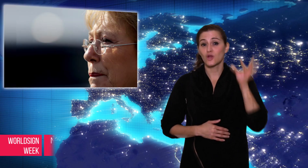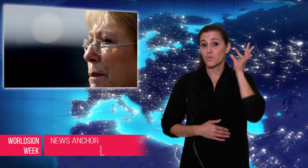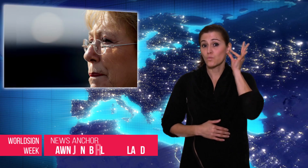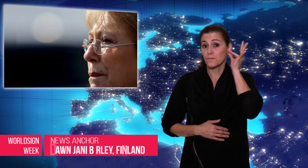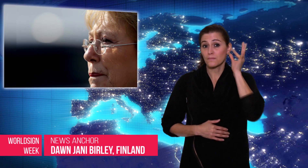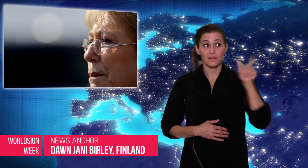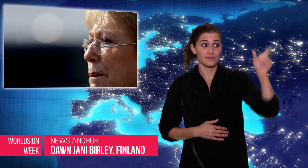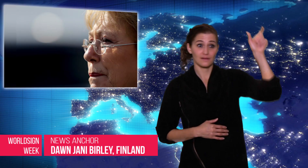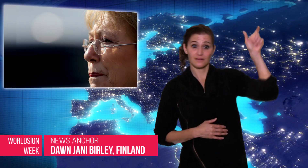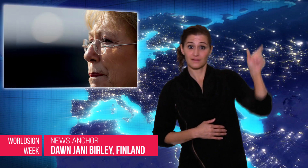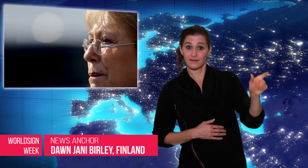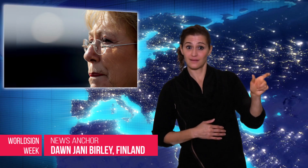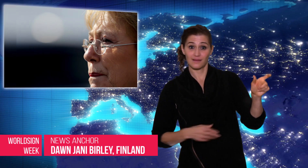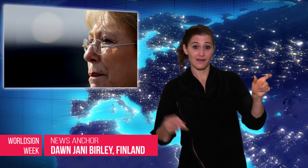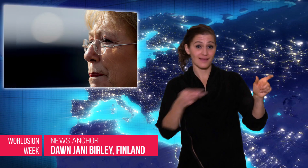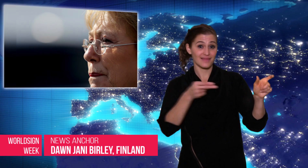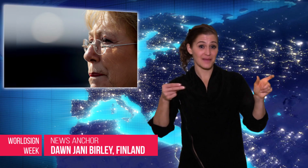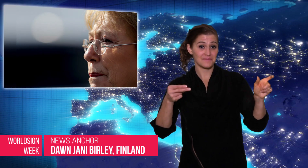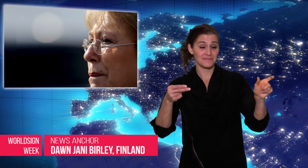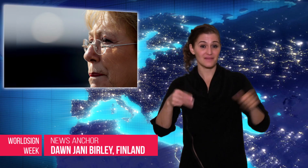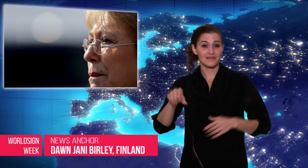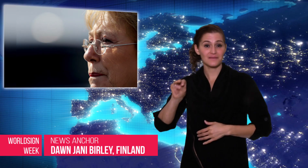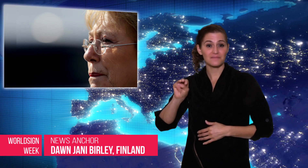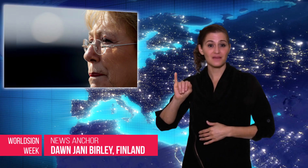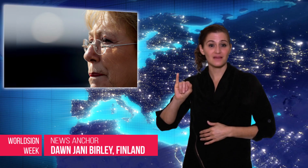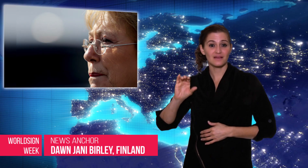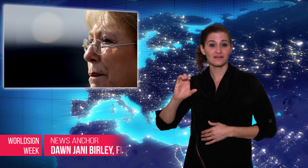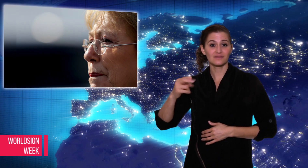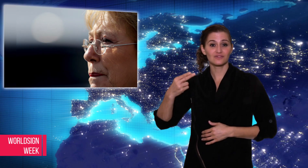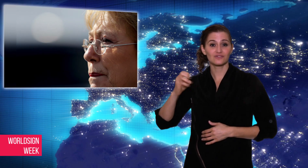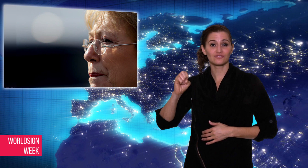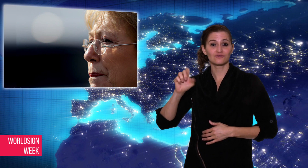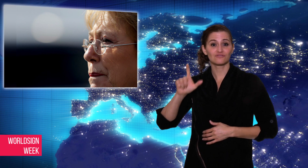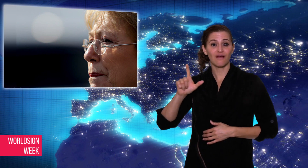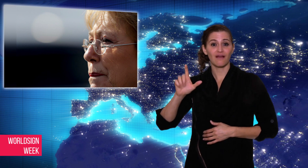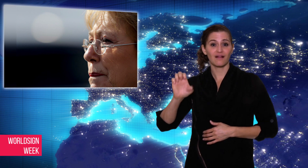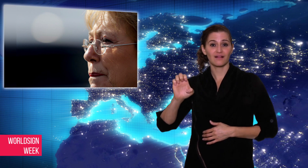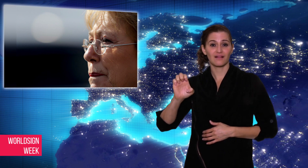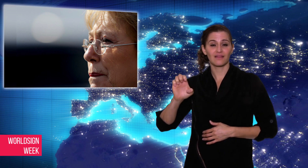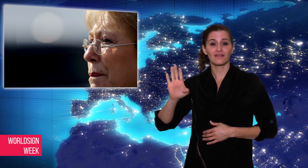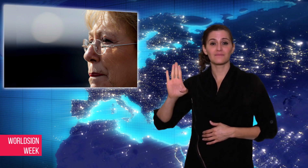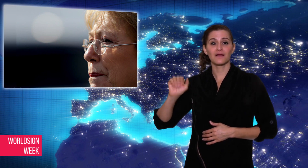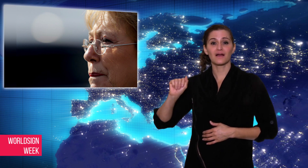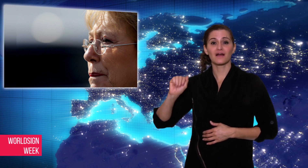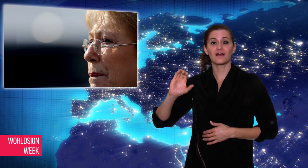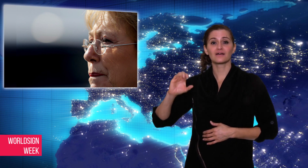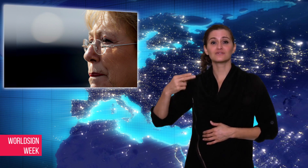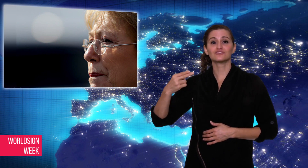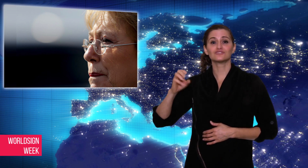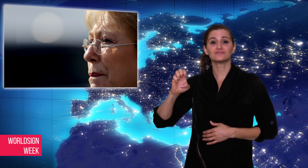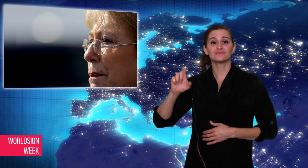Dawn: Michelle Bachelet, who was the